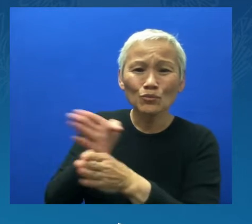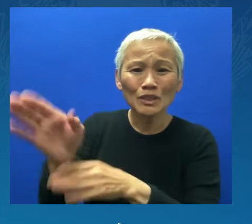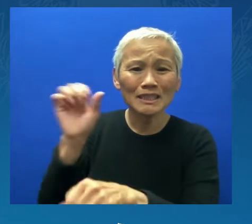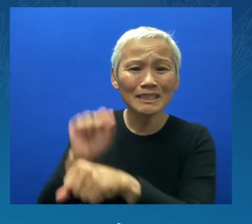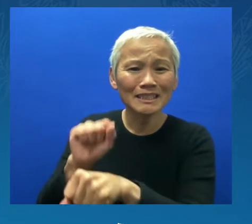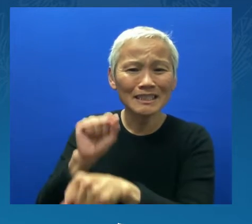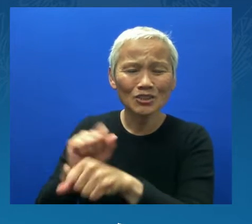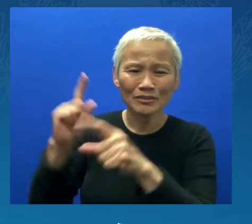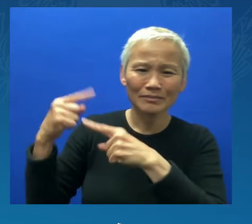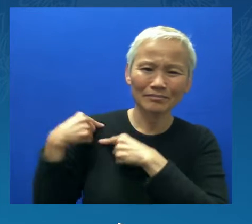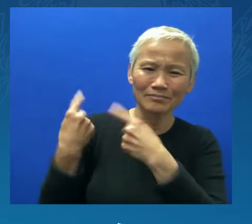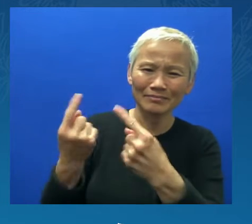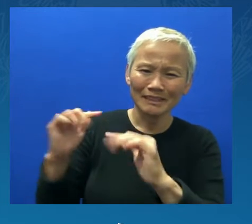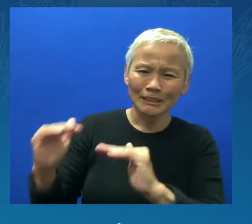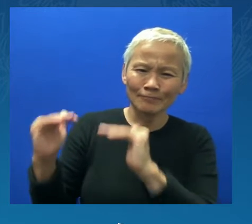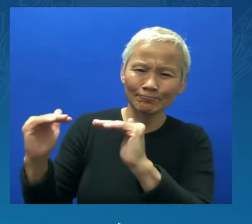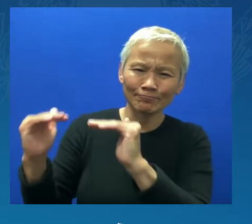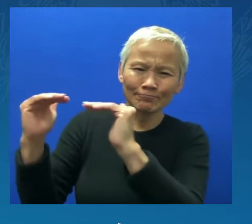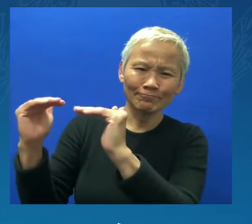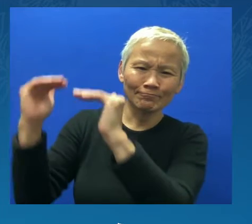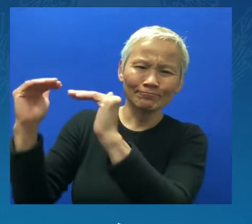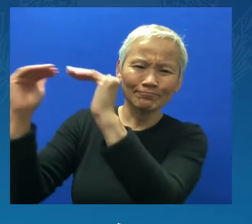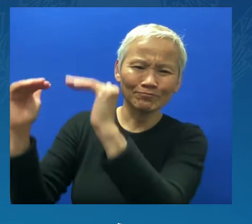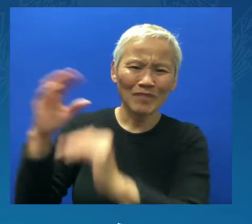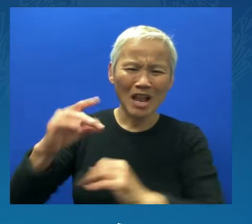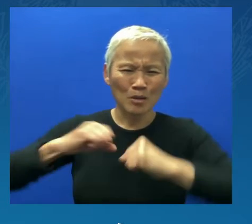but not just women's women of domestic violence,